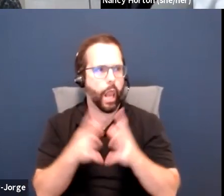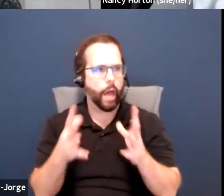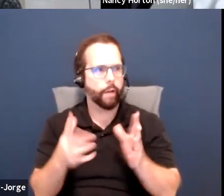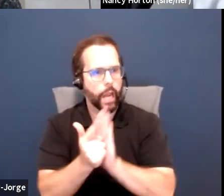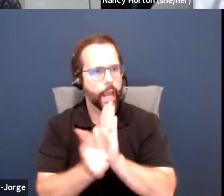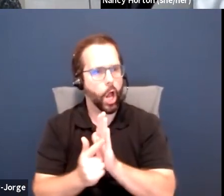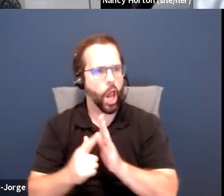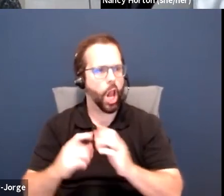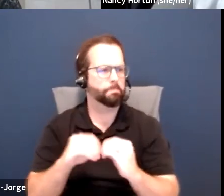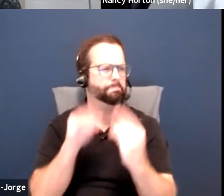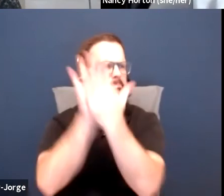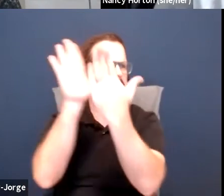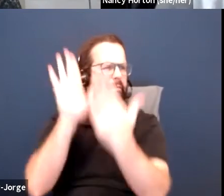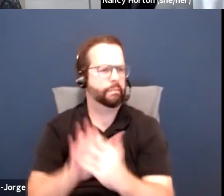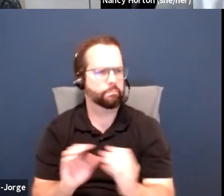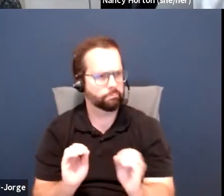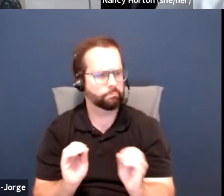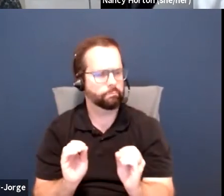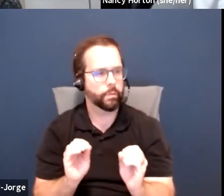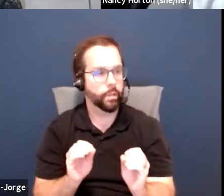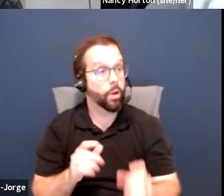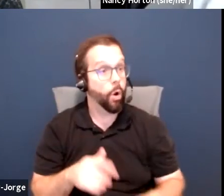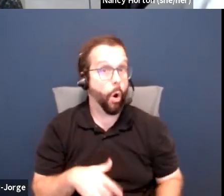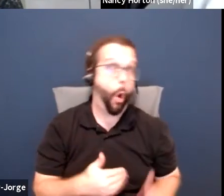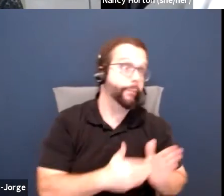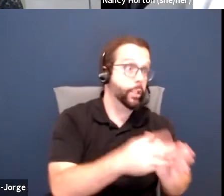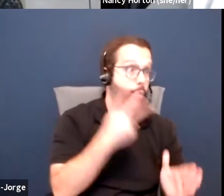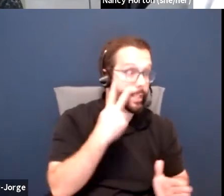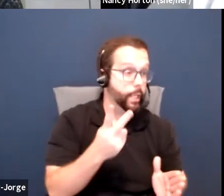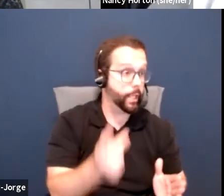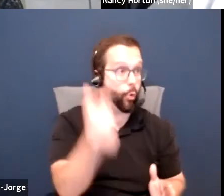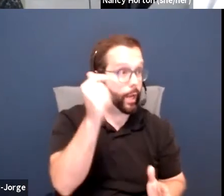a few courts, at this point -- we haven't seen a lot of legal activity,